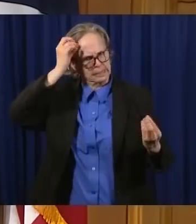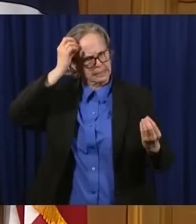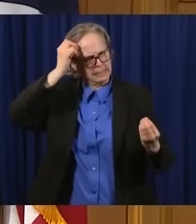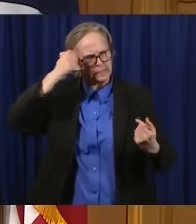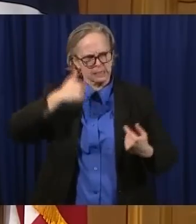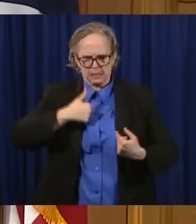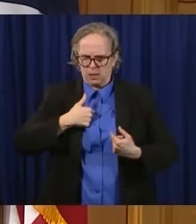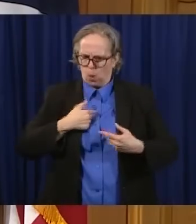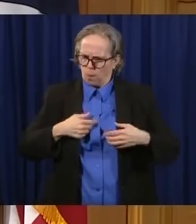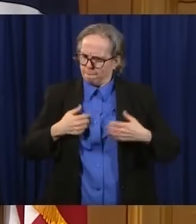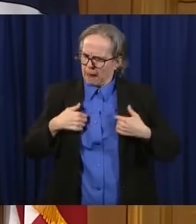EXCEEDINGLY, EXCEEDINGLY